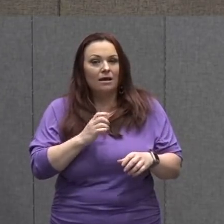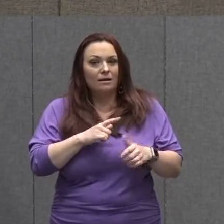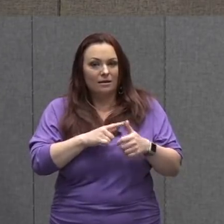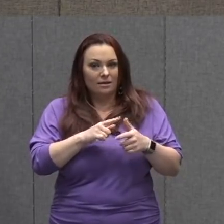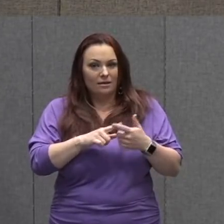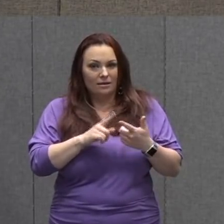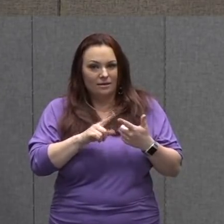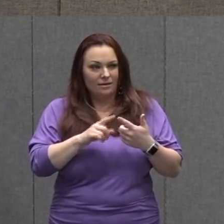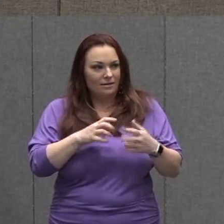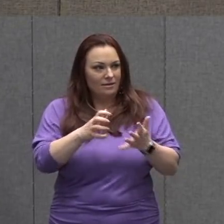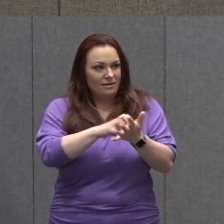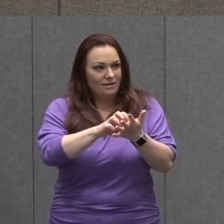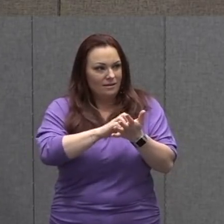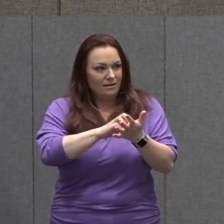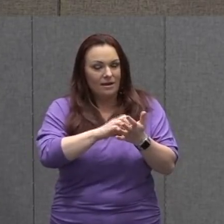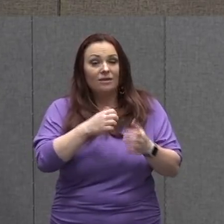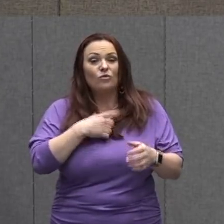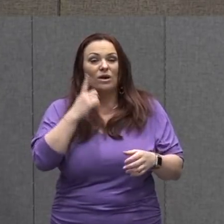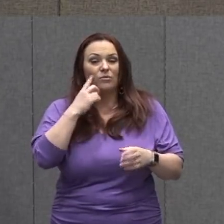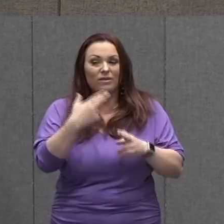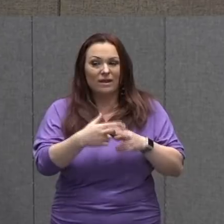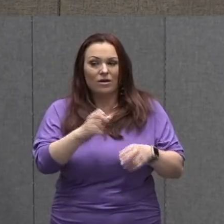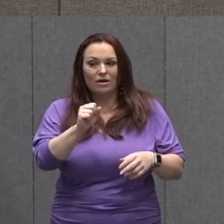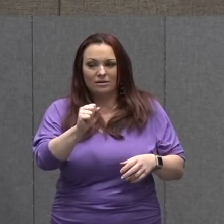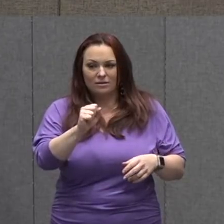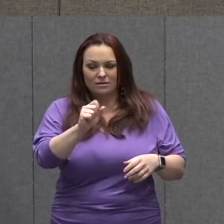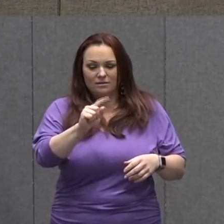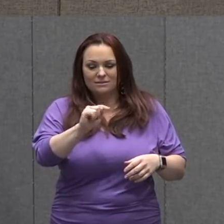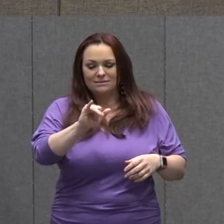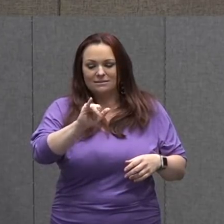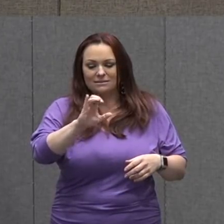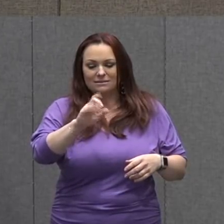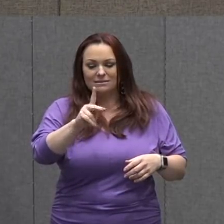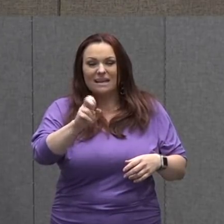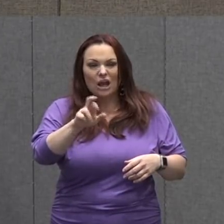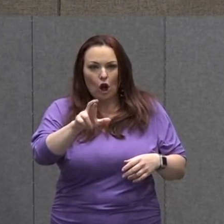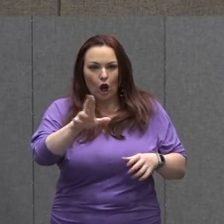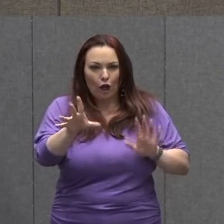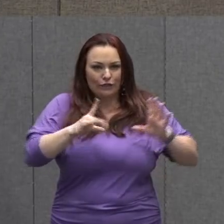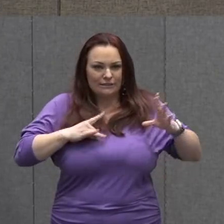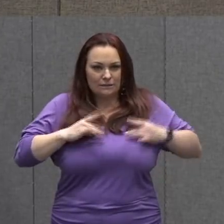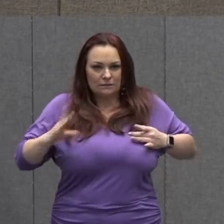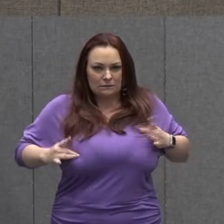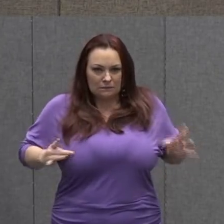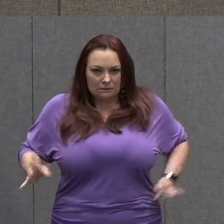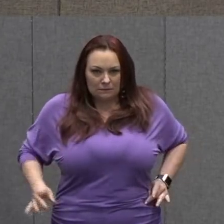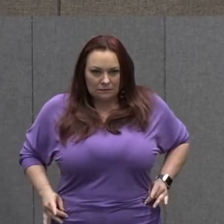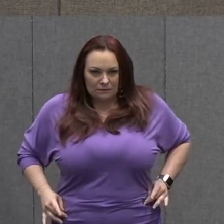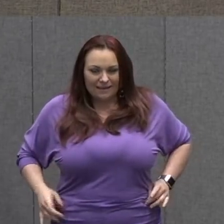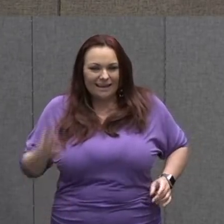Yeah. Or a sticker bomb, exactly. Now, if you can look carefully